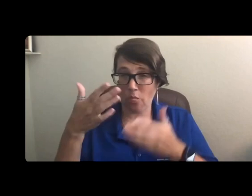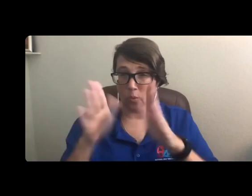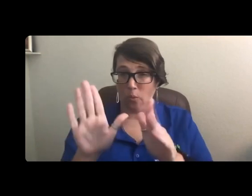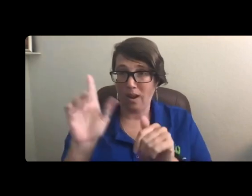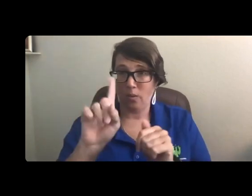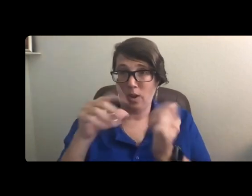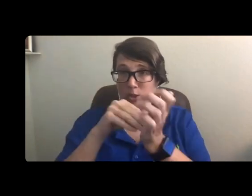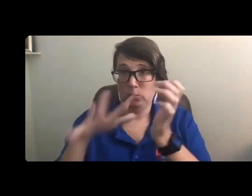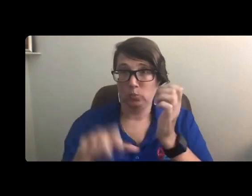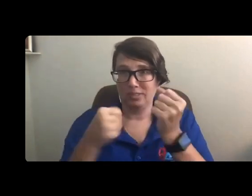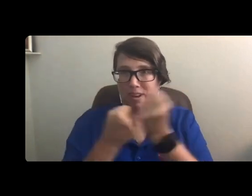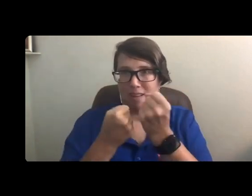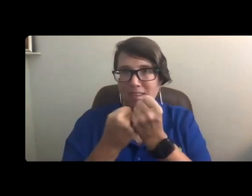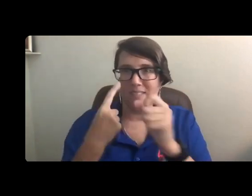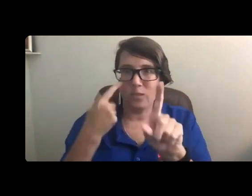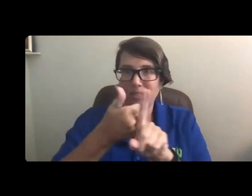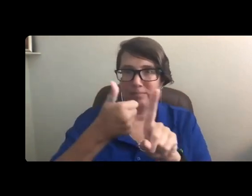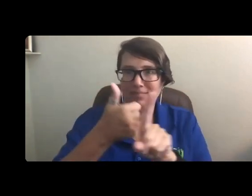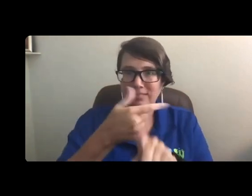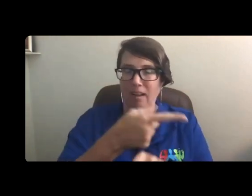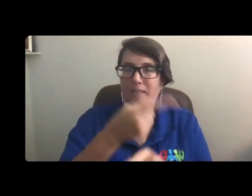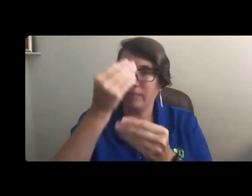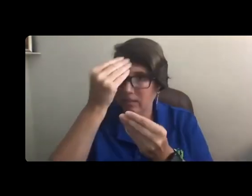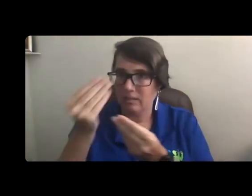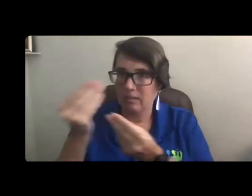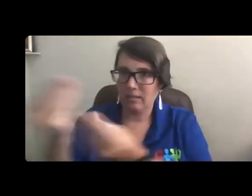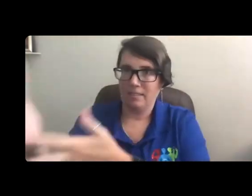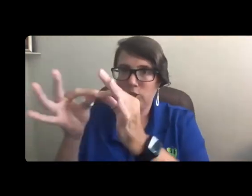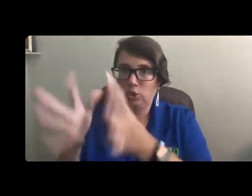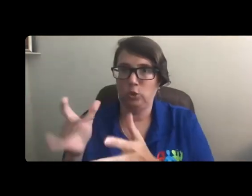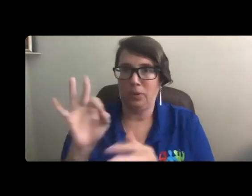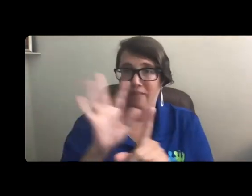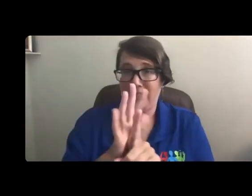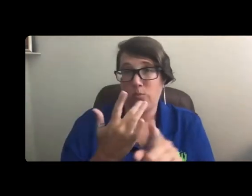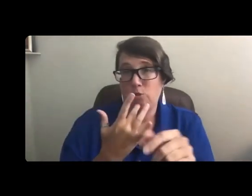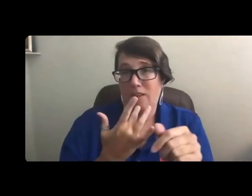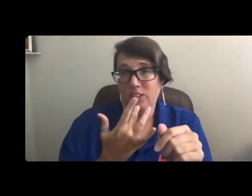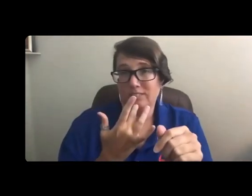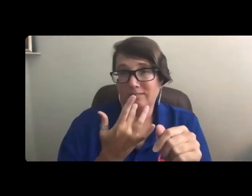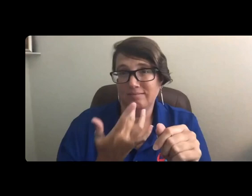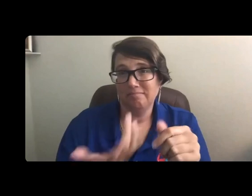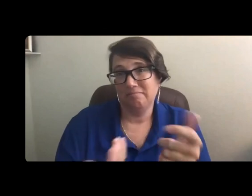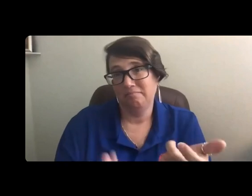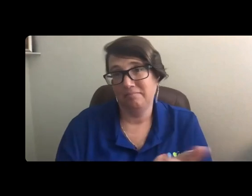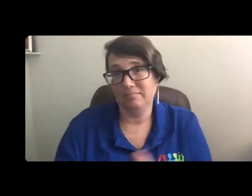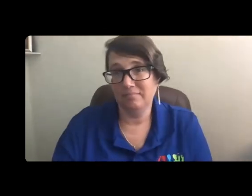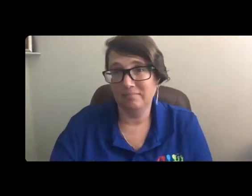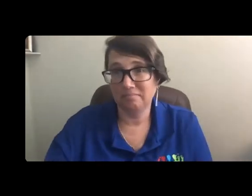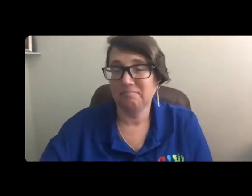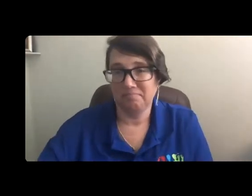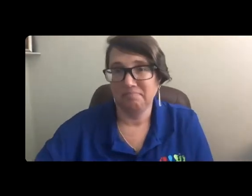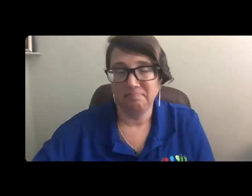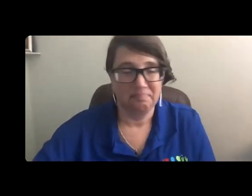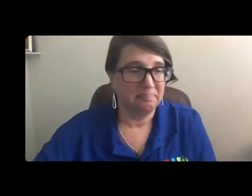my intuitive response and that's where I see the limitation would be. And that's another avenue for interpreters to advocate for themselves and let interpreters